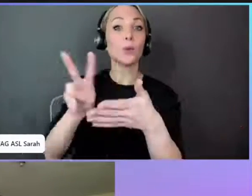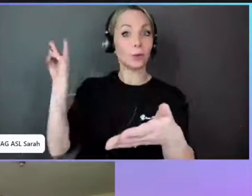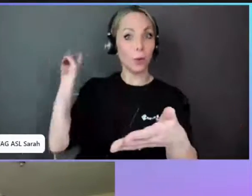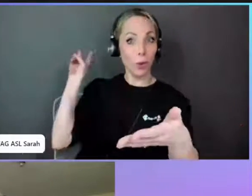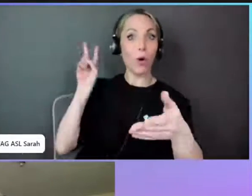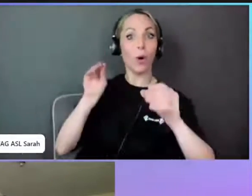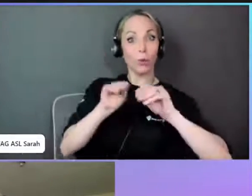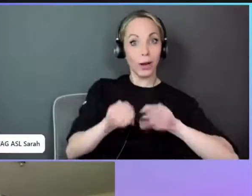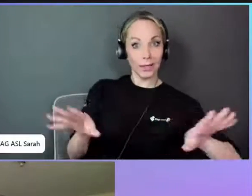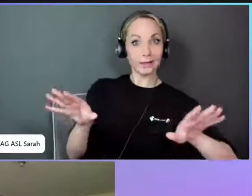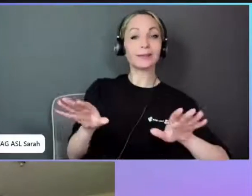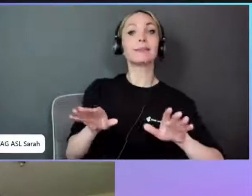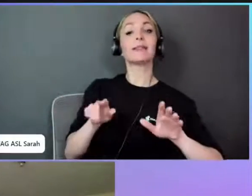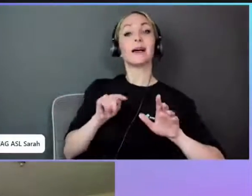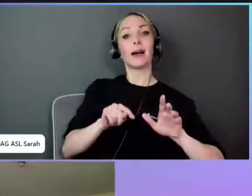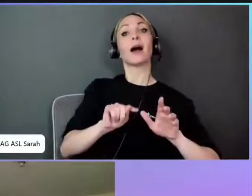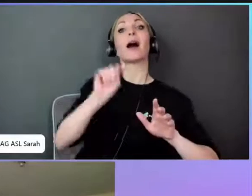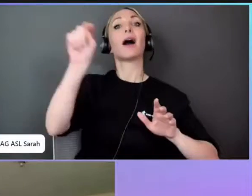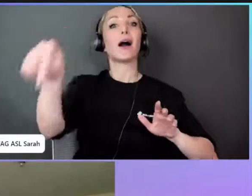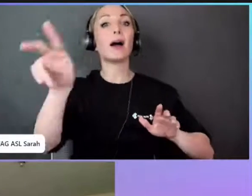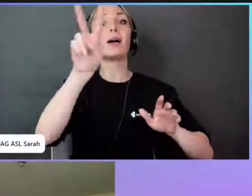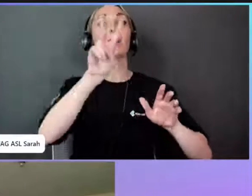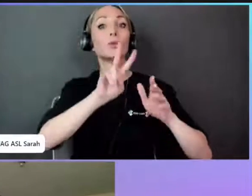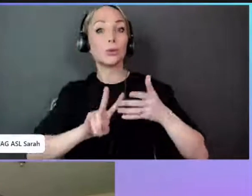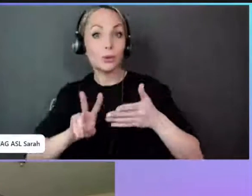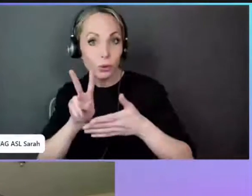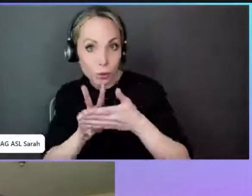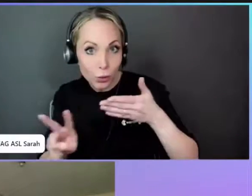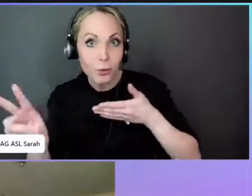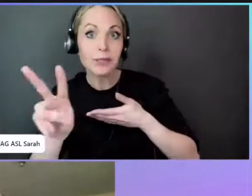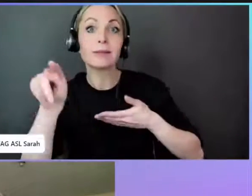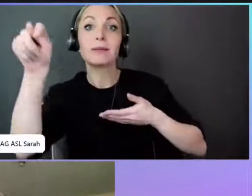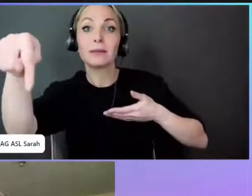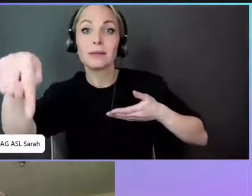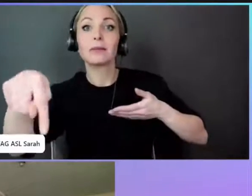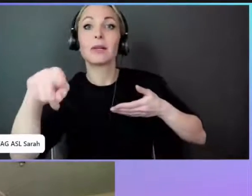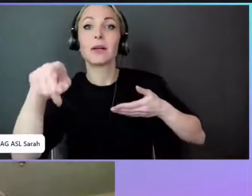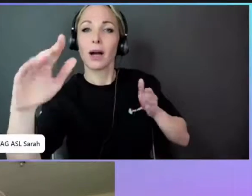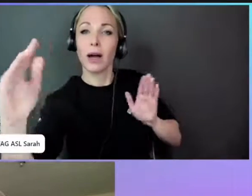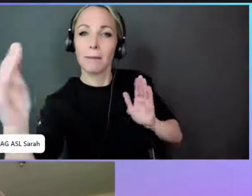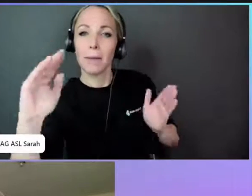that just happened if they didn't happen in a direct commit order basically.